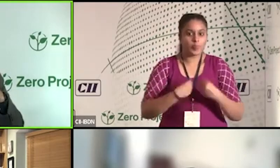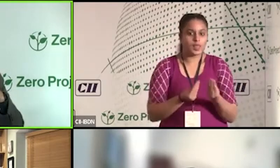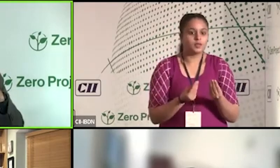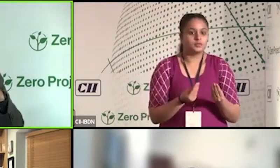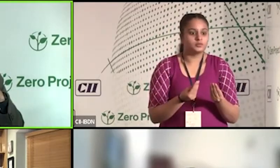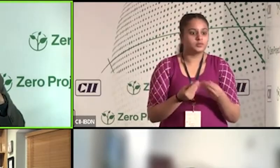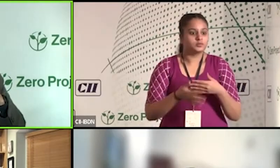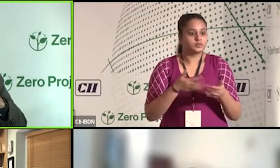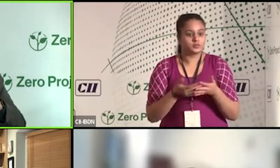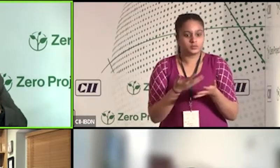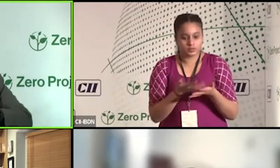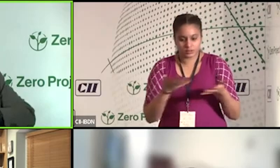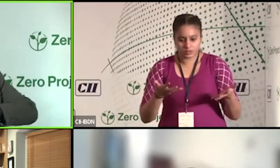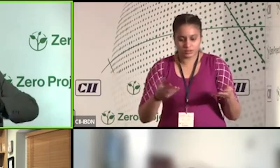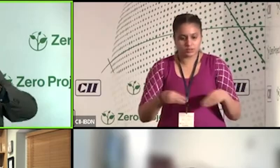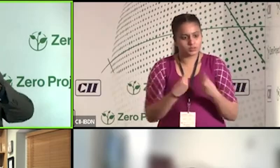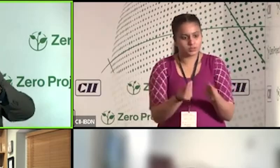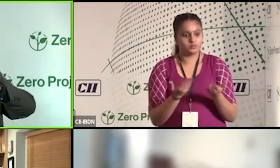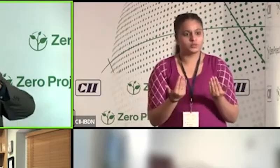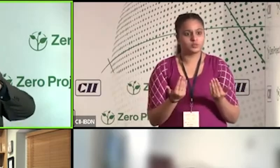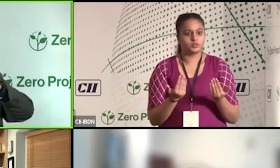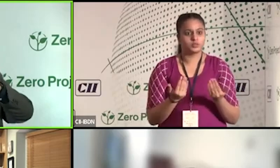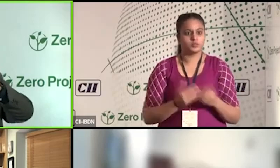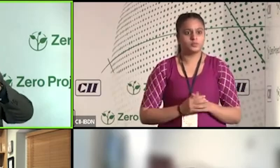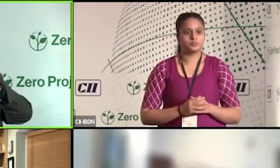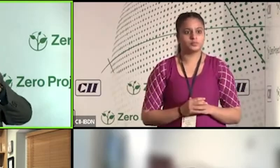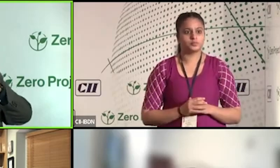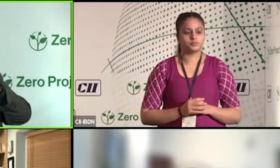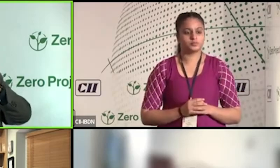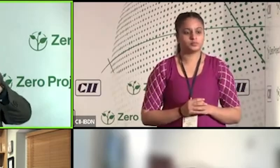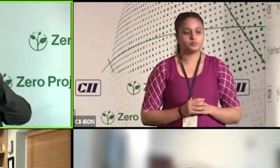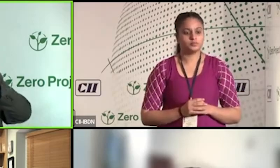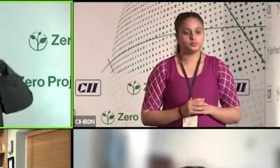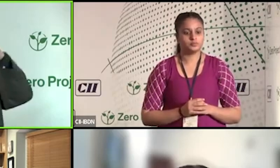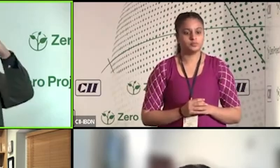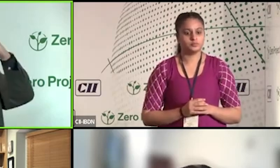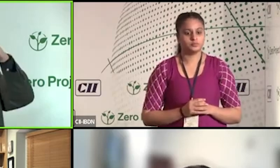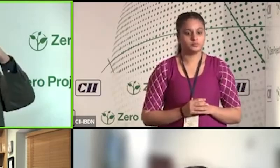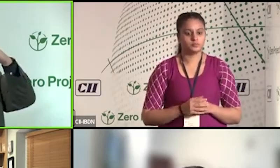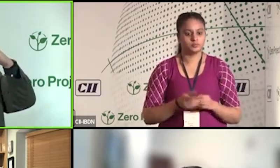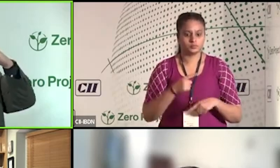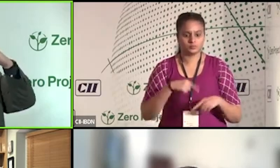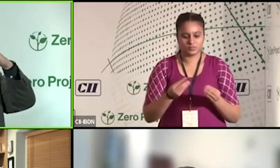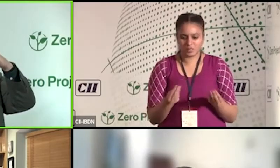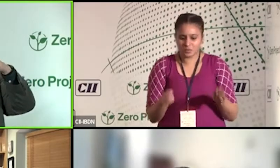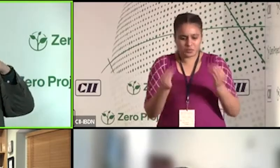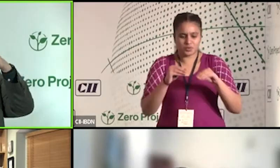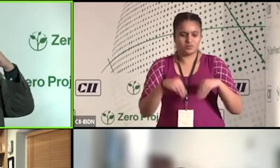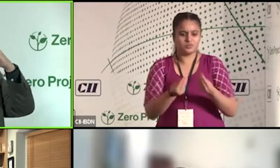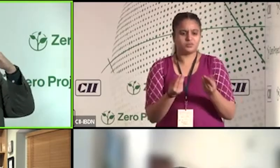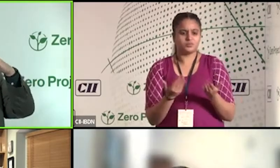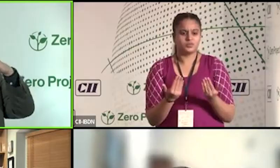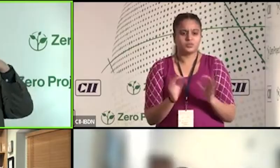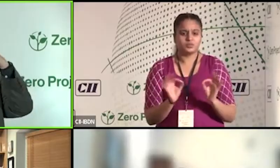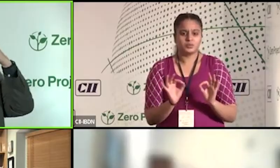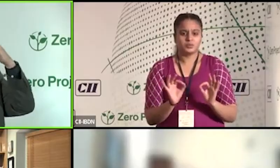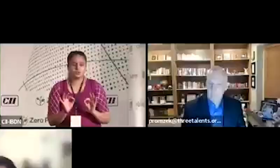An adaptive format brings you to what everyone else already has. You're not getting something because you have